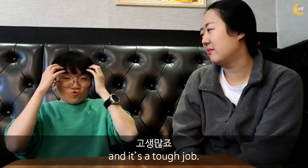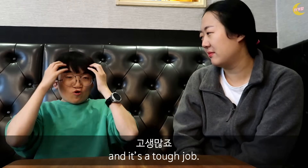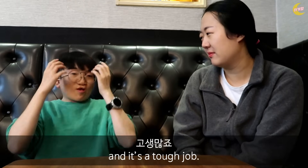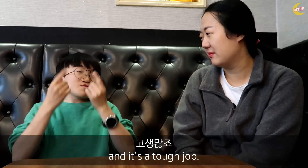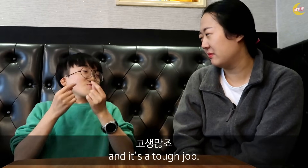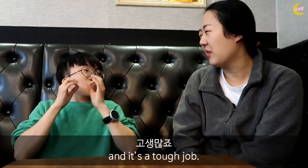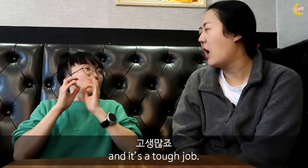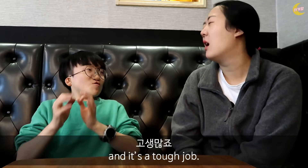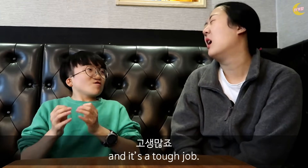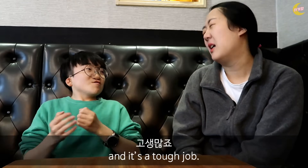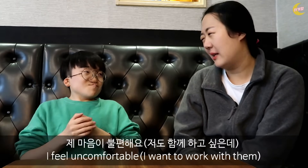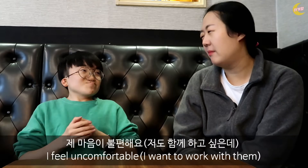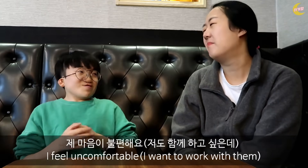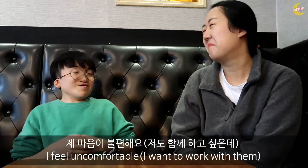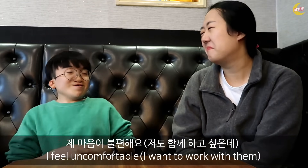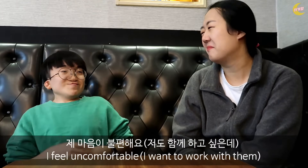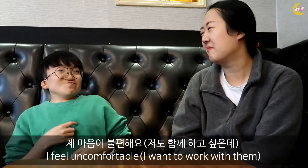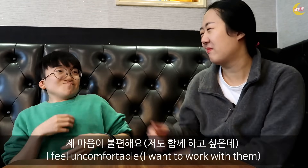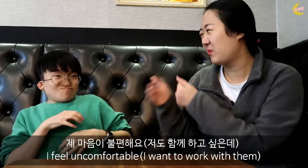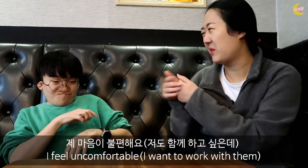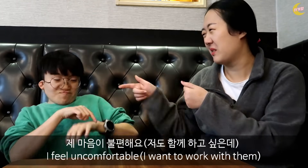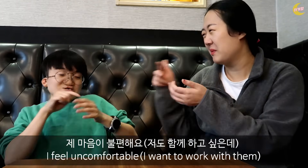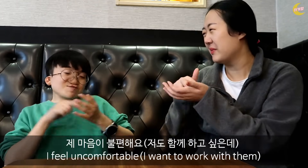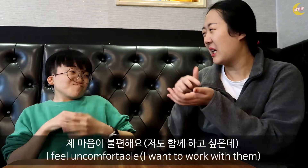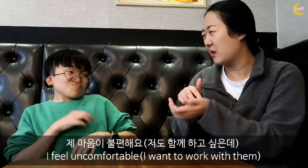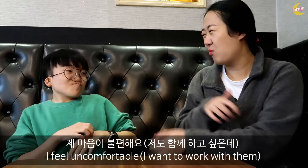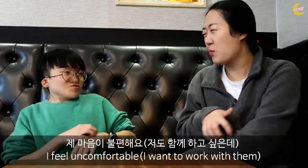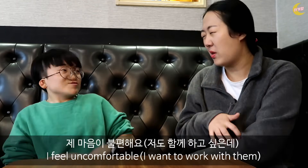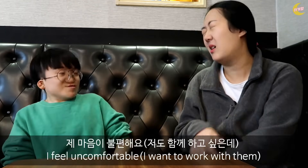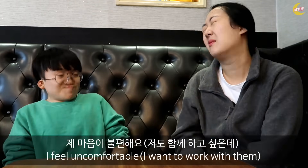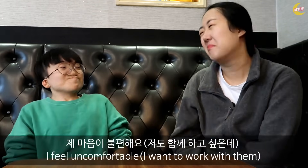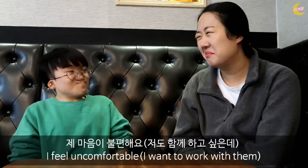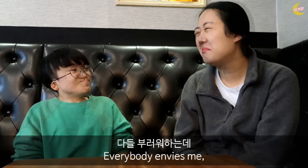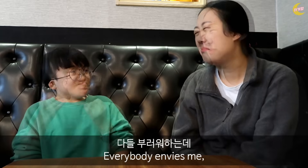and it’s a tough job. I feel uncomfortable~ (I want to work with them)